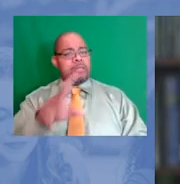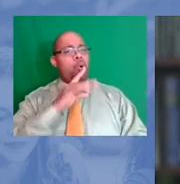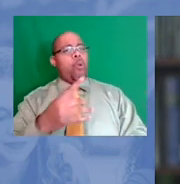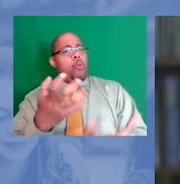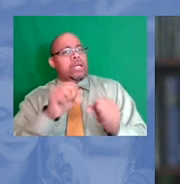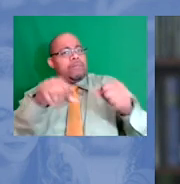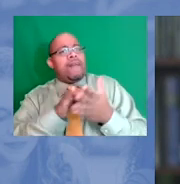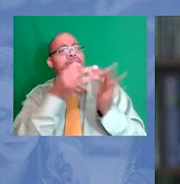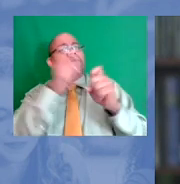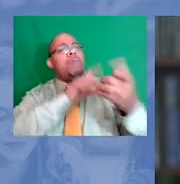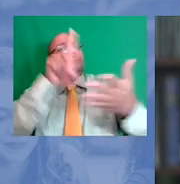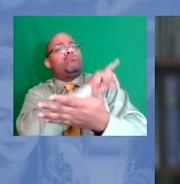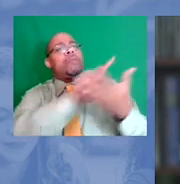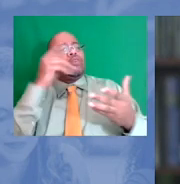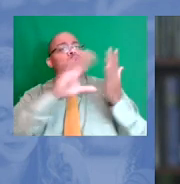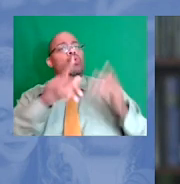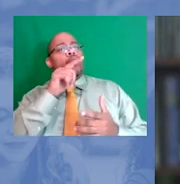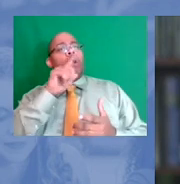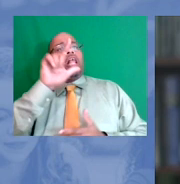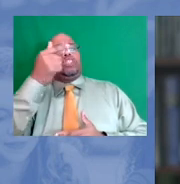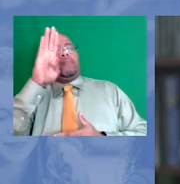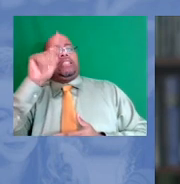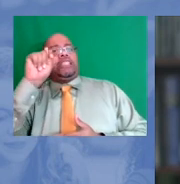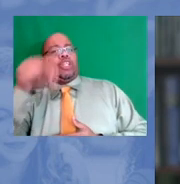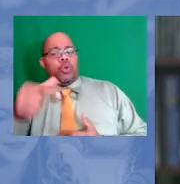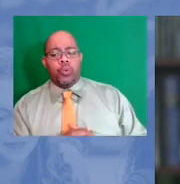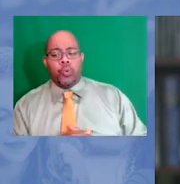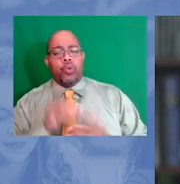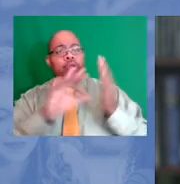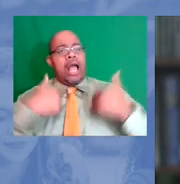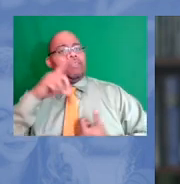FOR STUDENTS WHO ARE LGBTQ, STUDENTS WHO HAVE DISABILITIES OR STUDENTS FROM DIFFERENT RACIAL